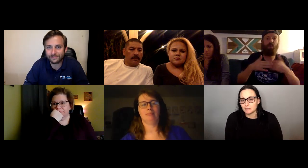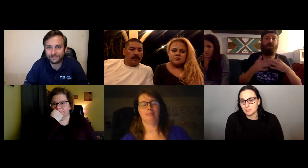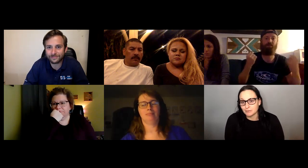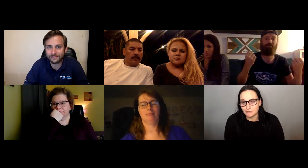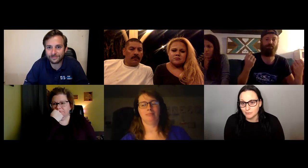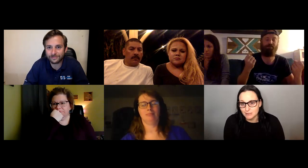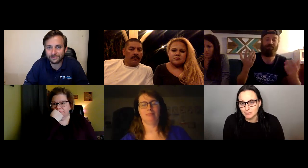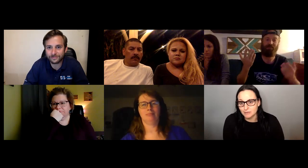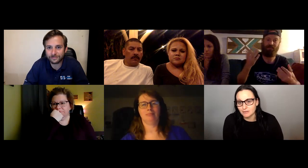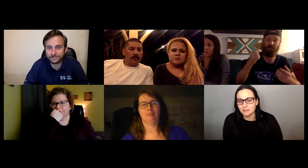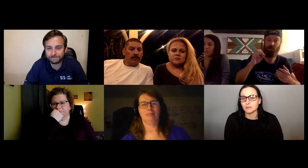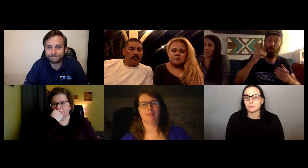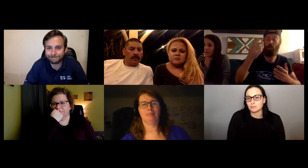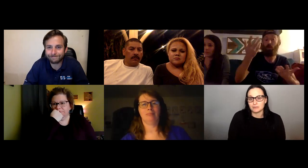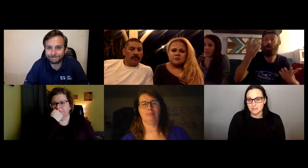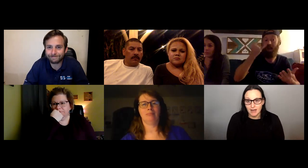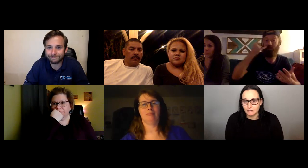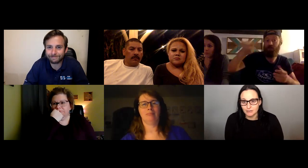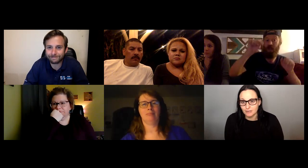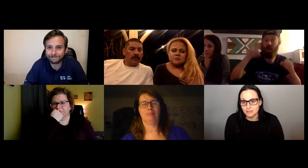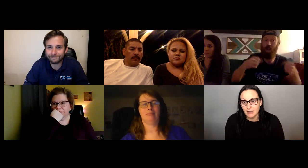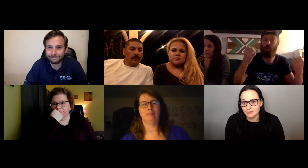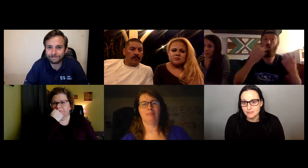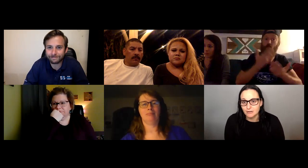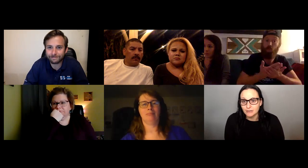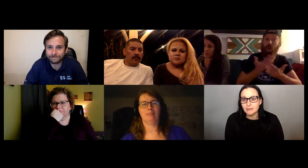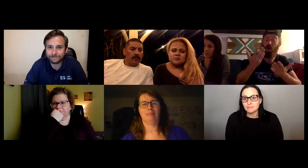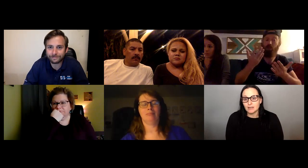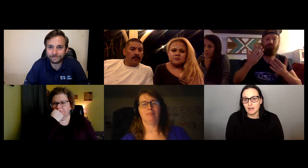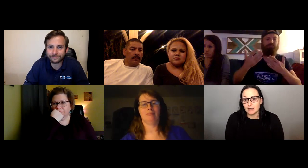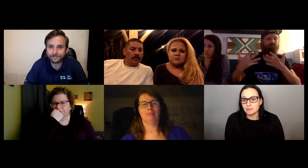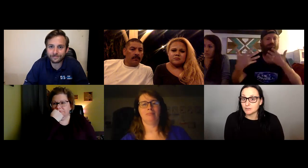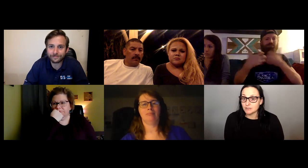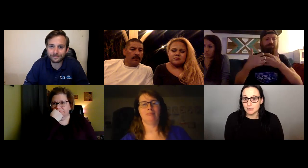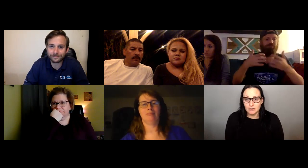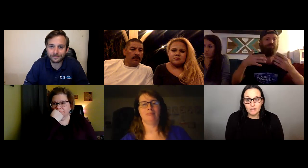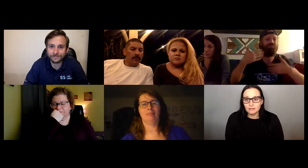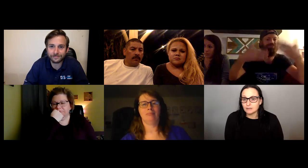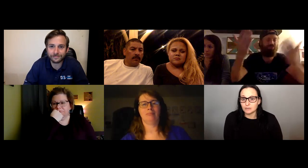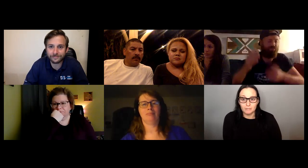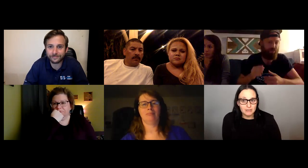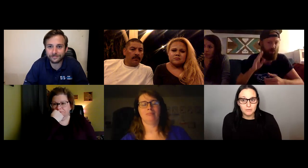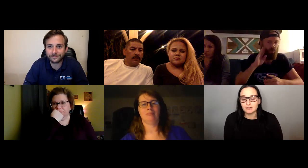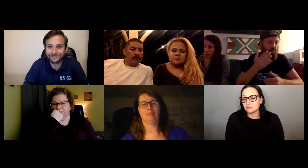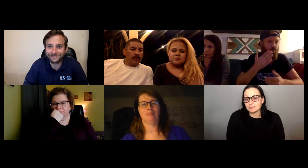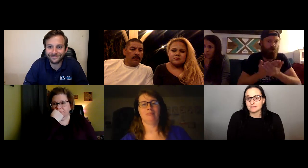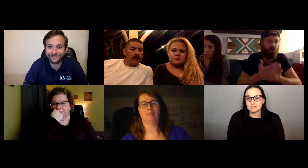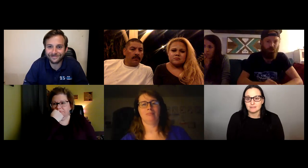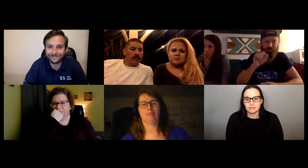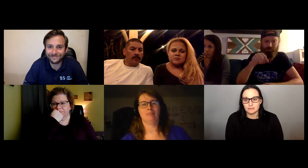people if you want to speak with other hearing people we sign with other signers so um if you could sign well you can match